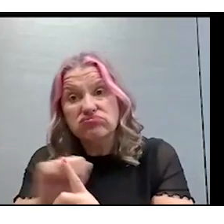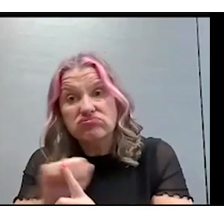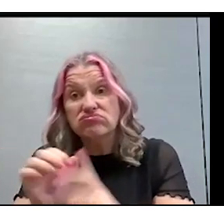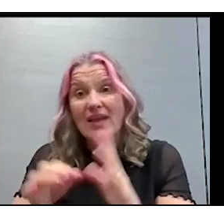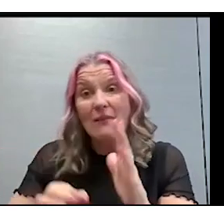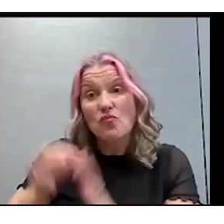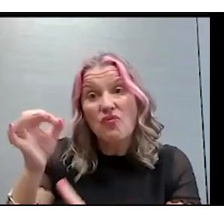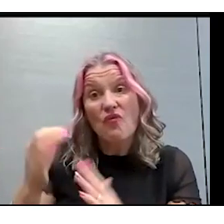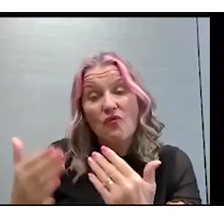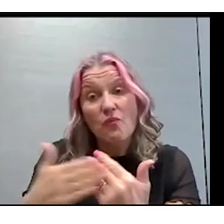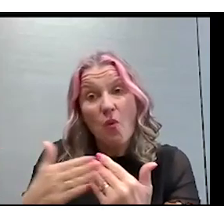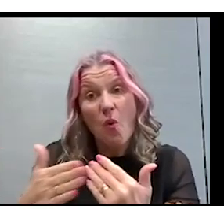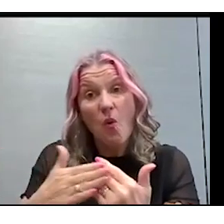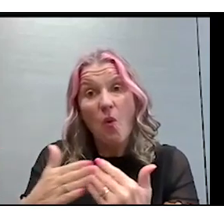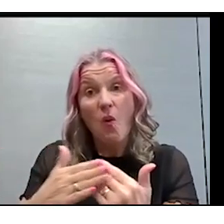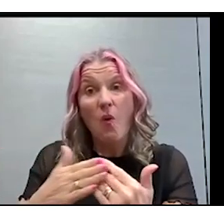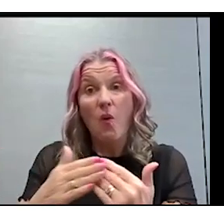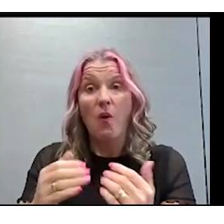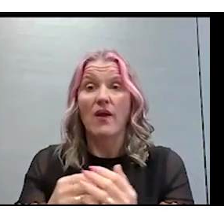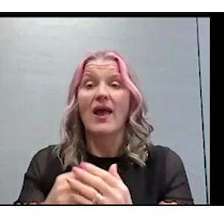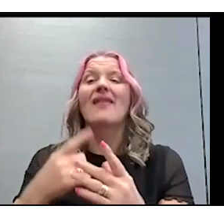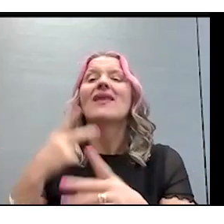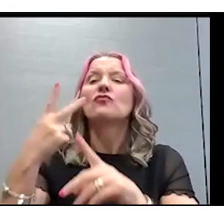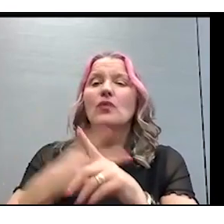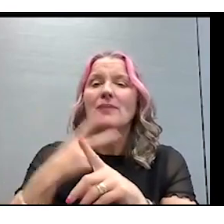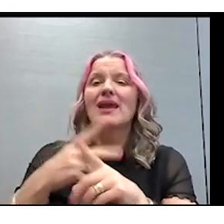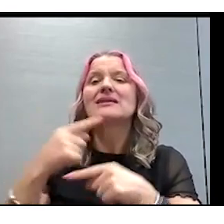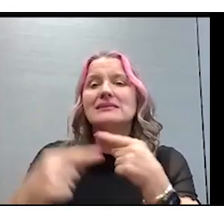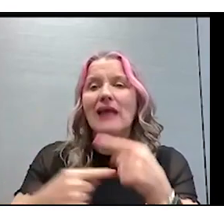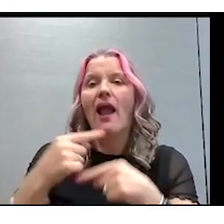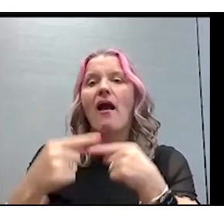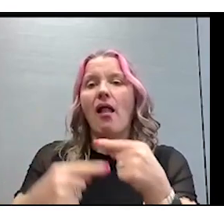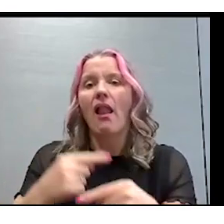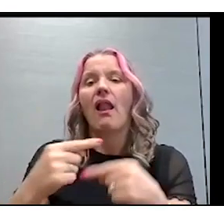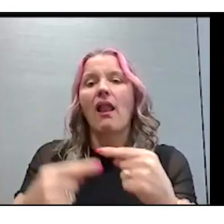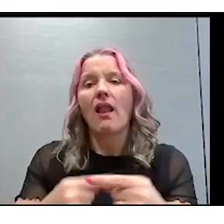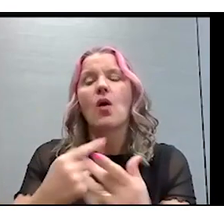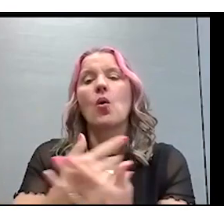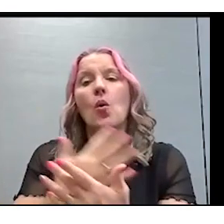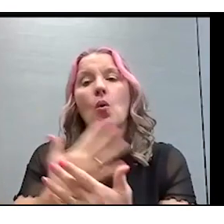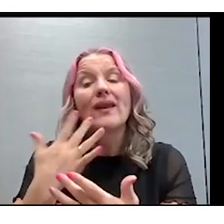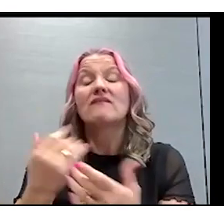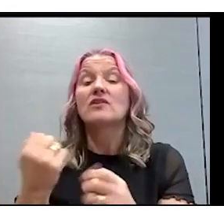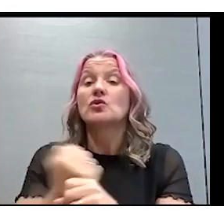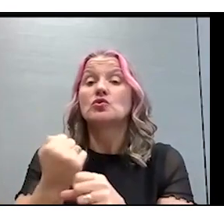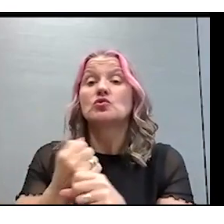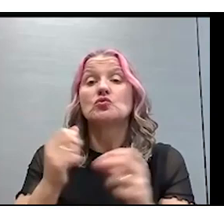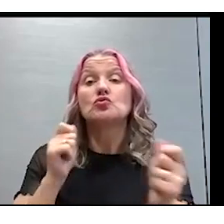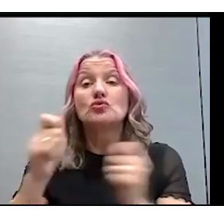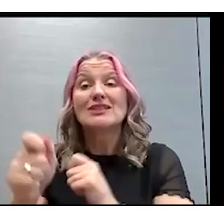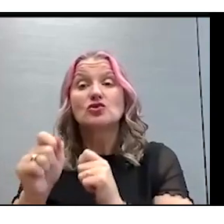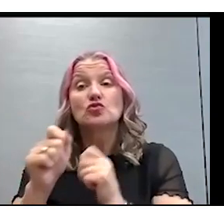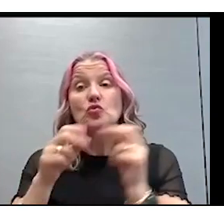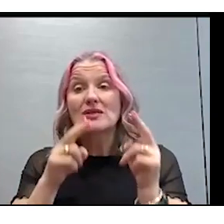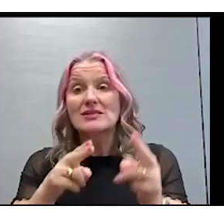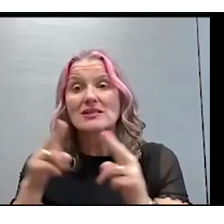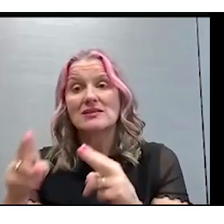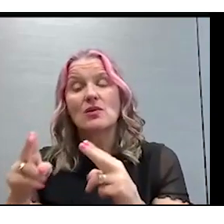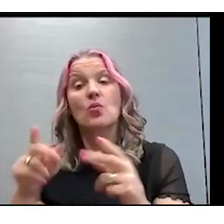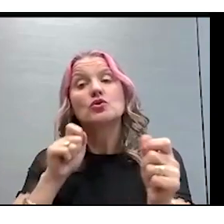And then you repeat the cycle whenever you do changes to your system. So if you're changing your model, you want to check again.